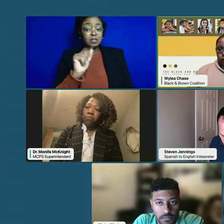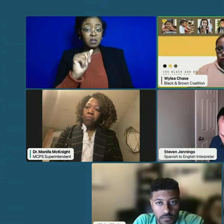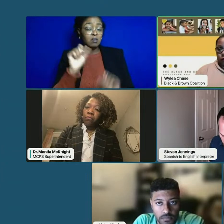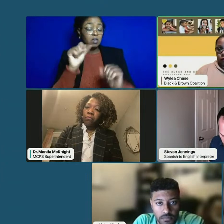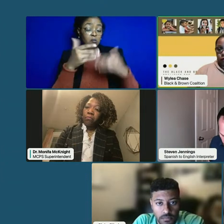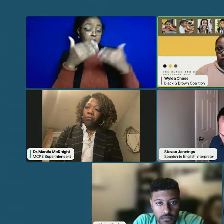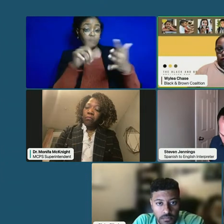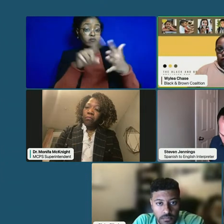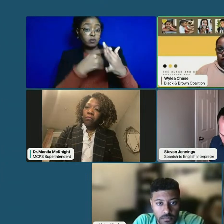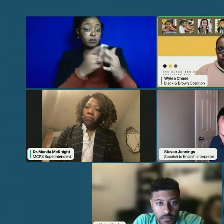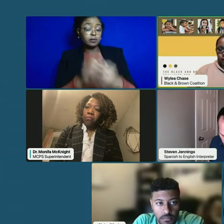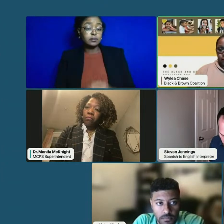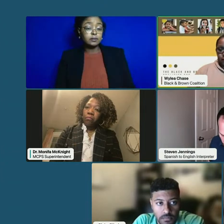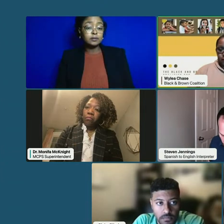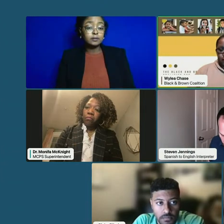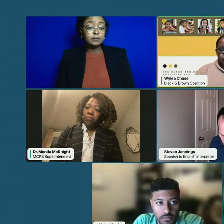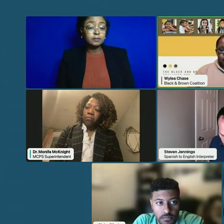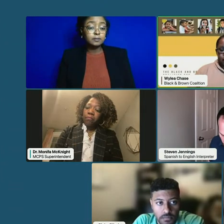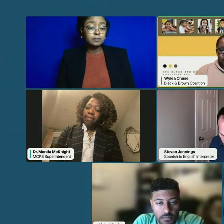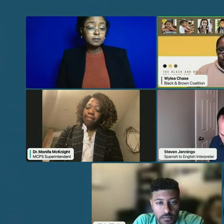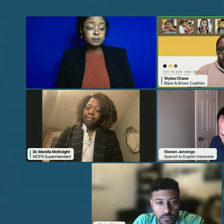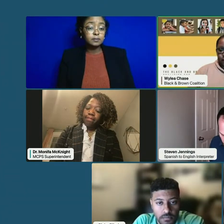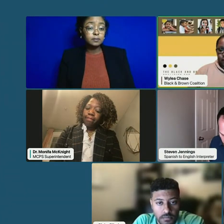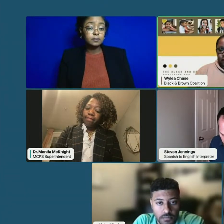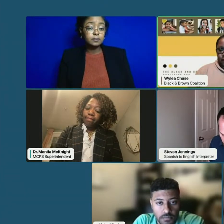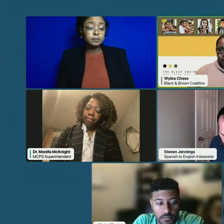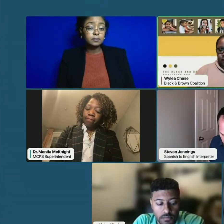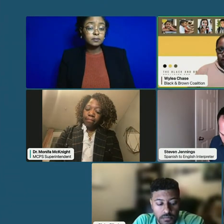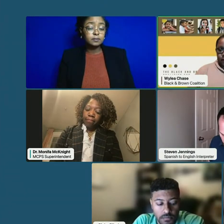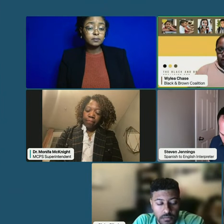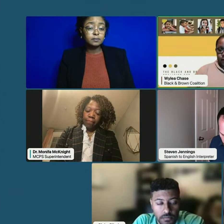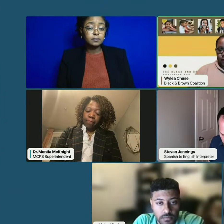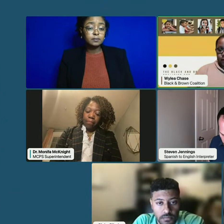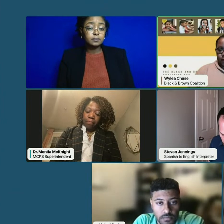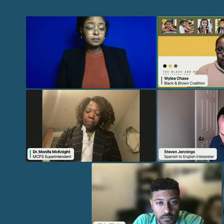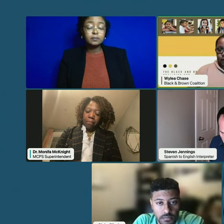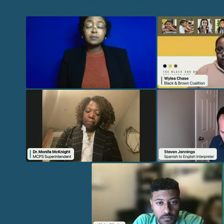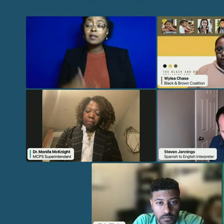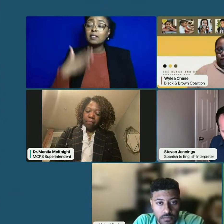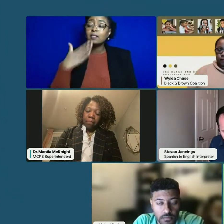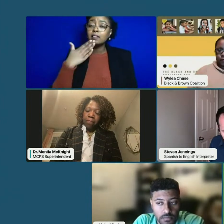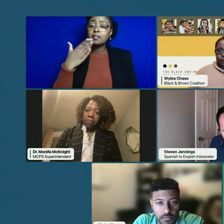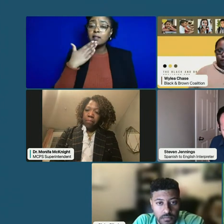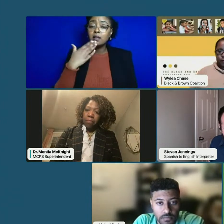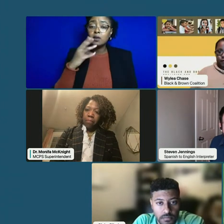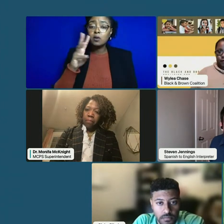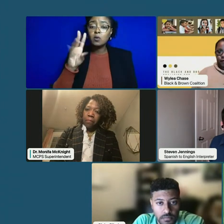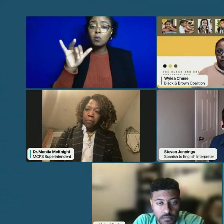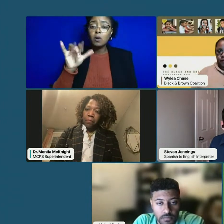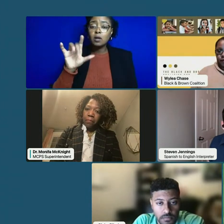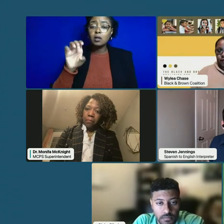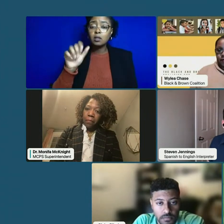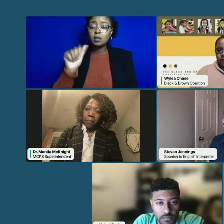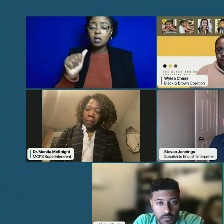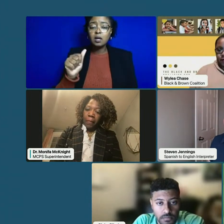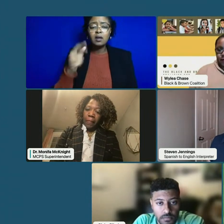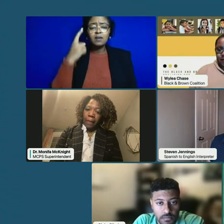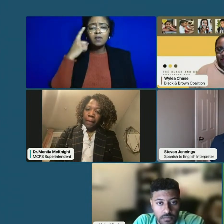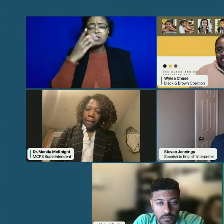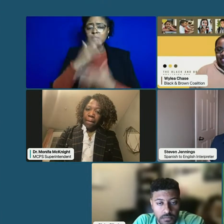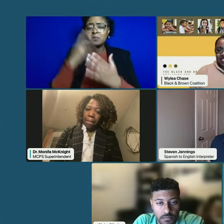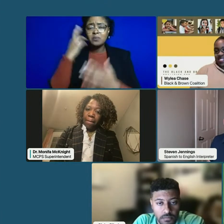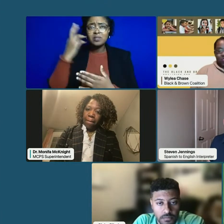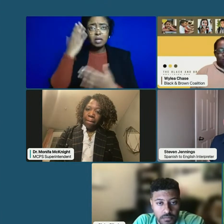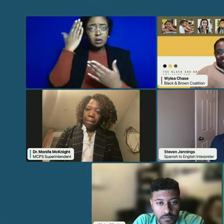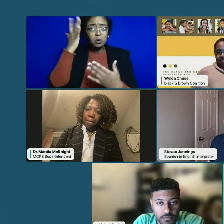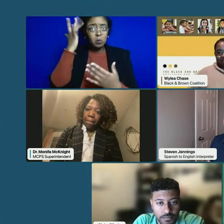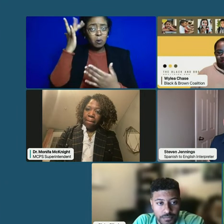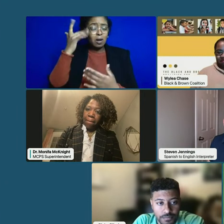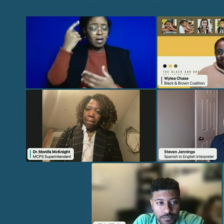Martina, You can feel free to